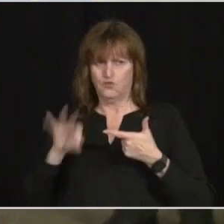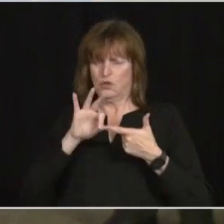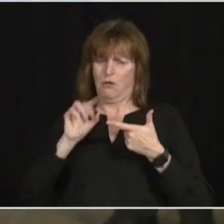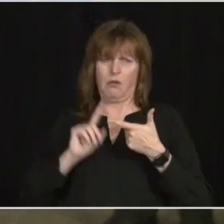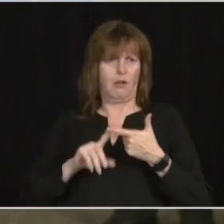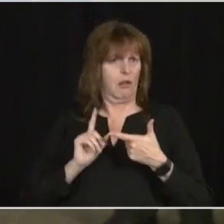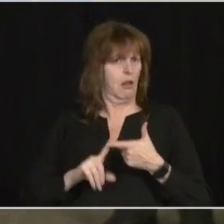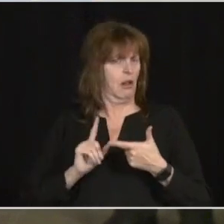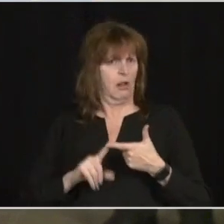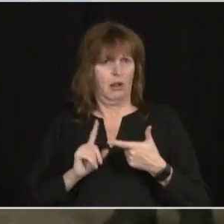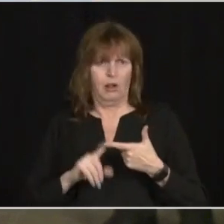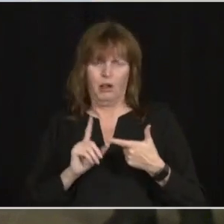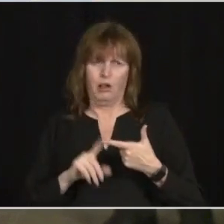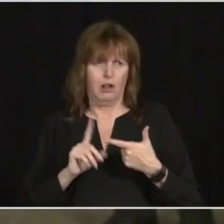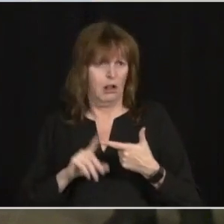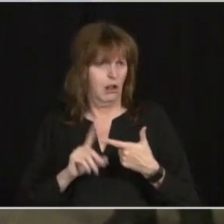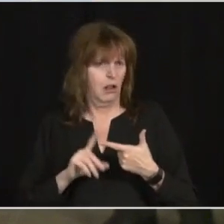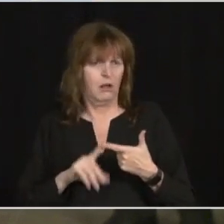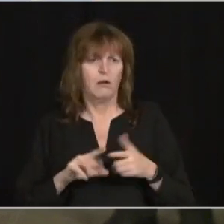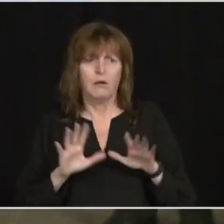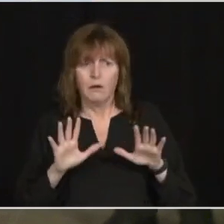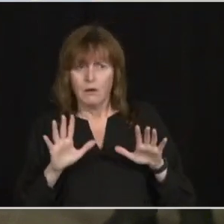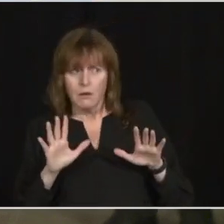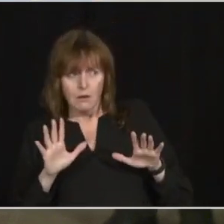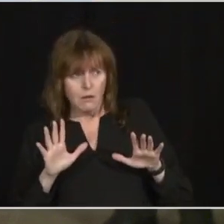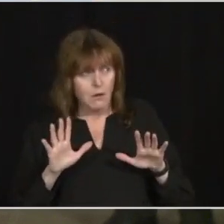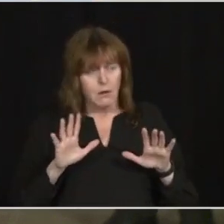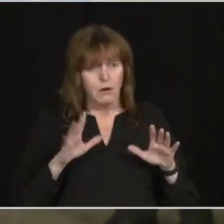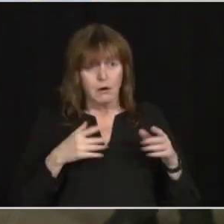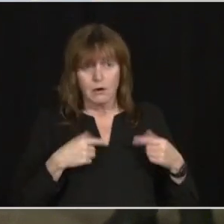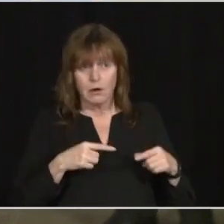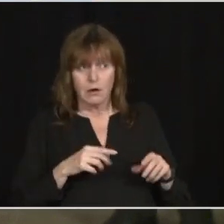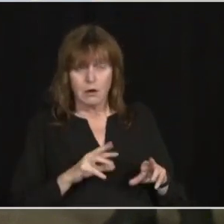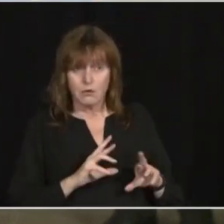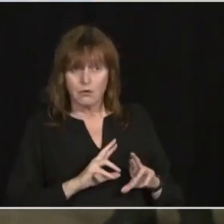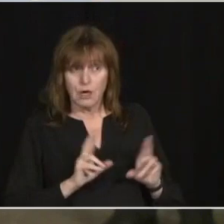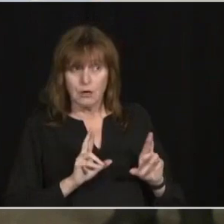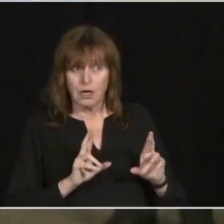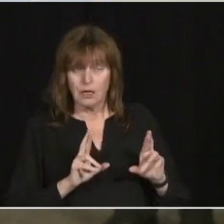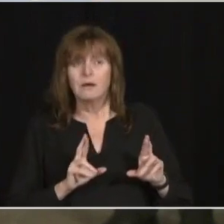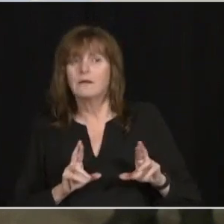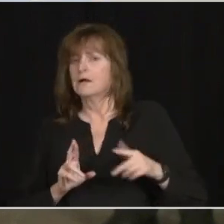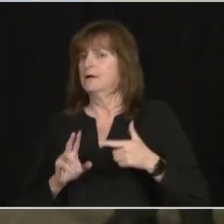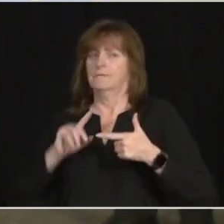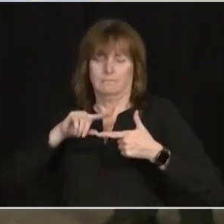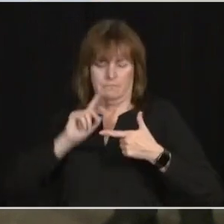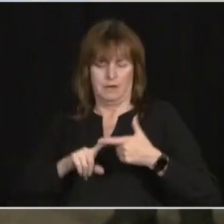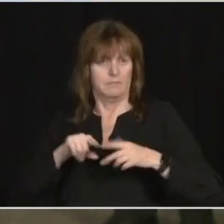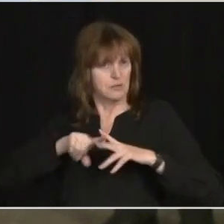ready, back on its feet. Thank you. My